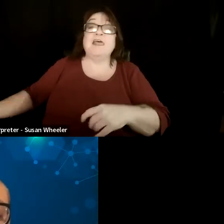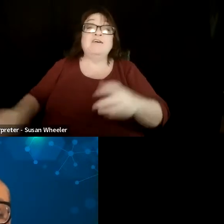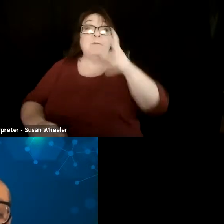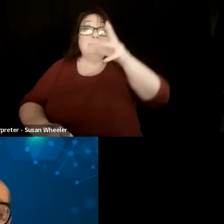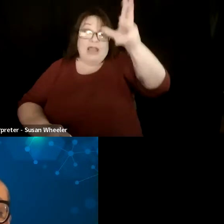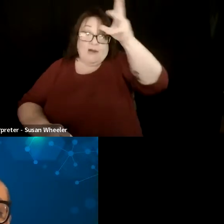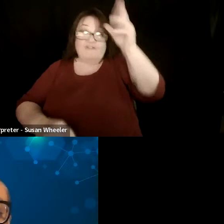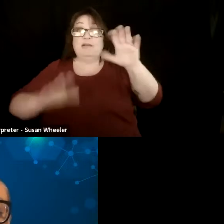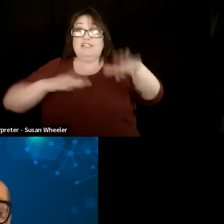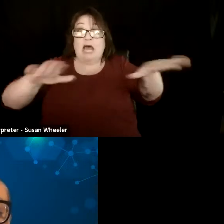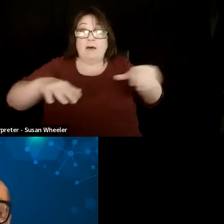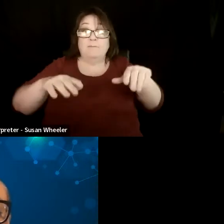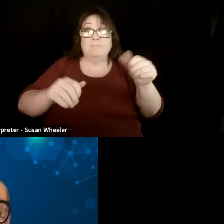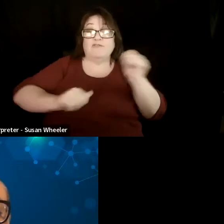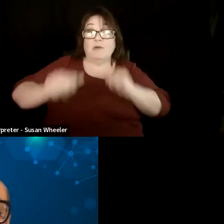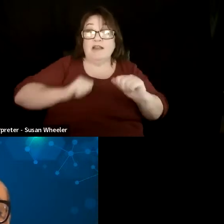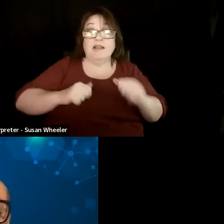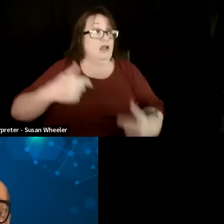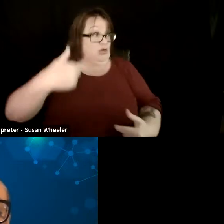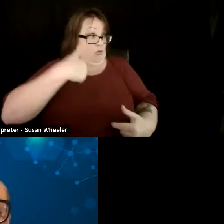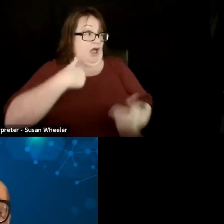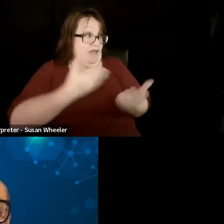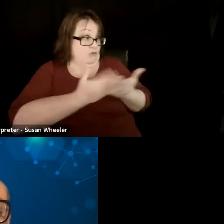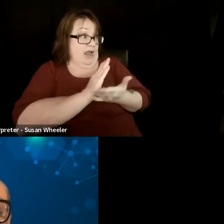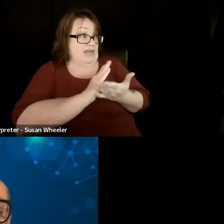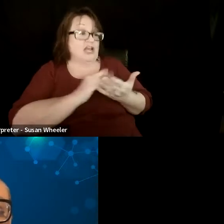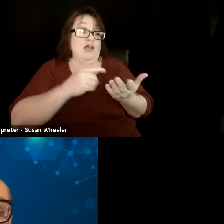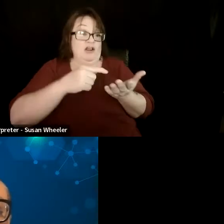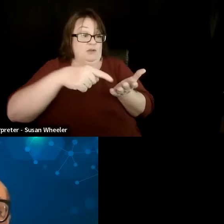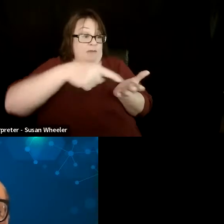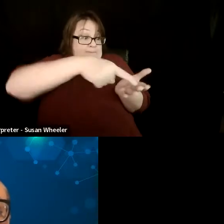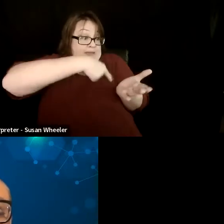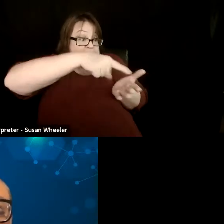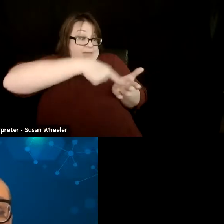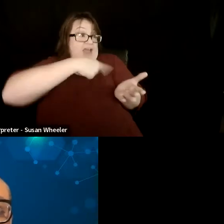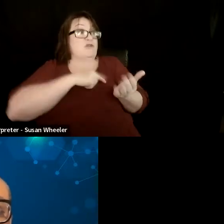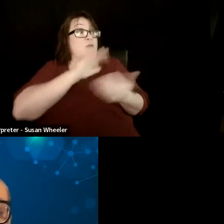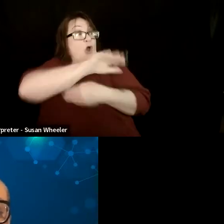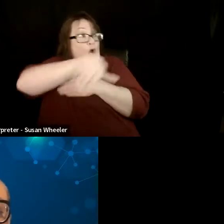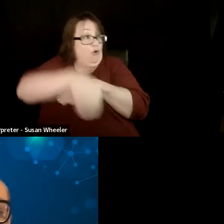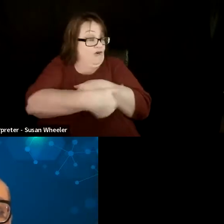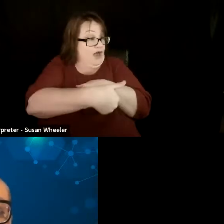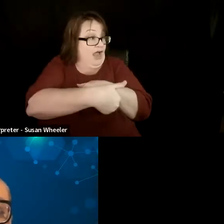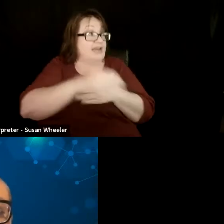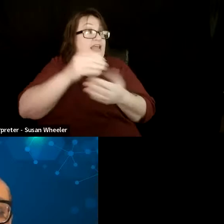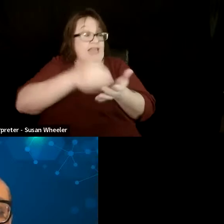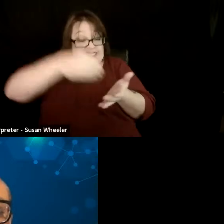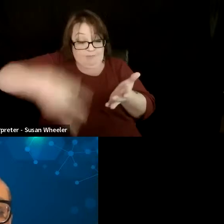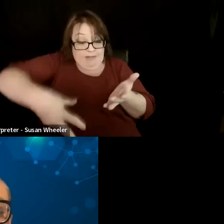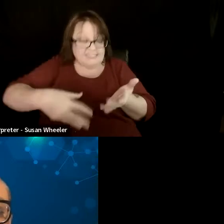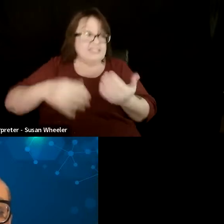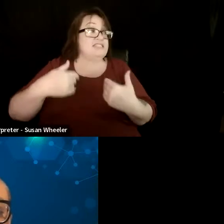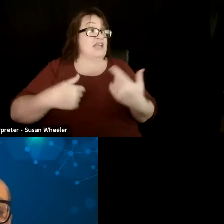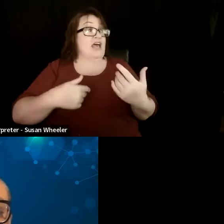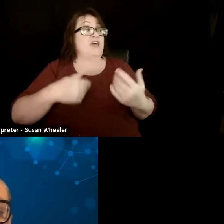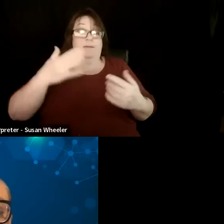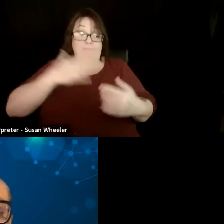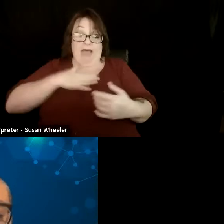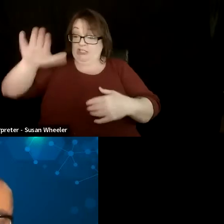Am I eligible to be compensated for overnight expenses for a film or TV production my child is working on?